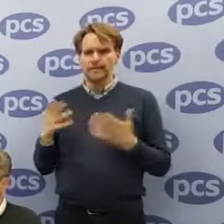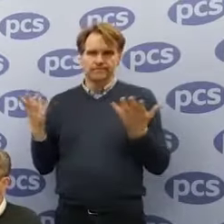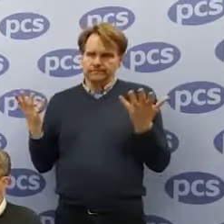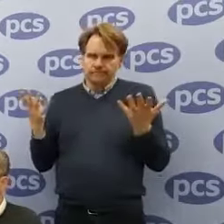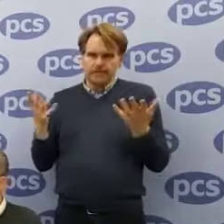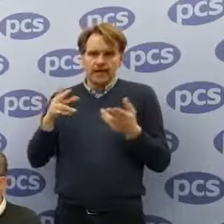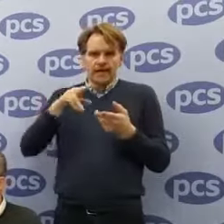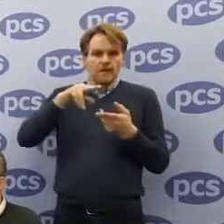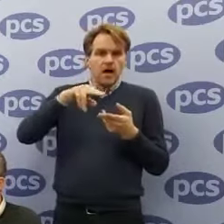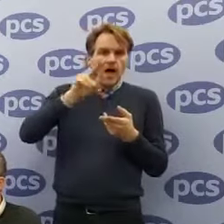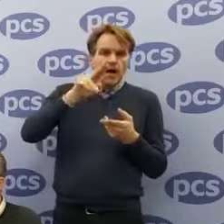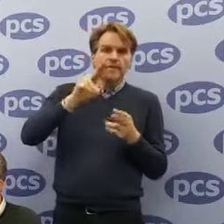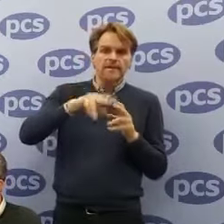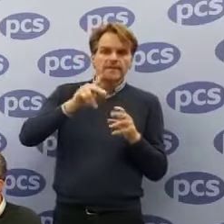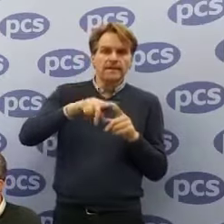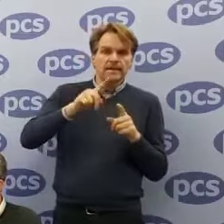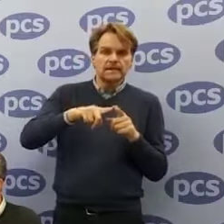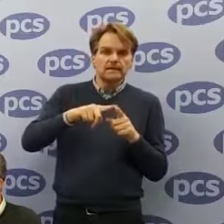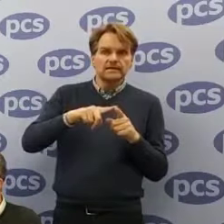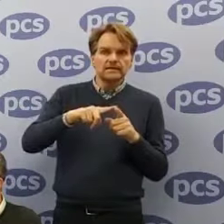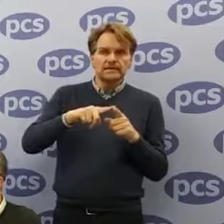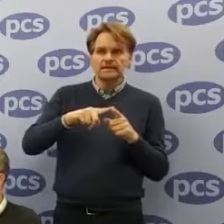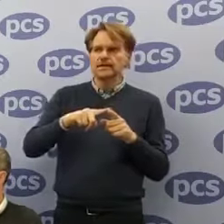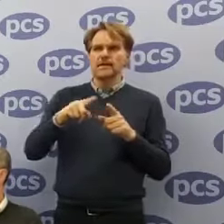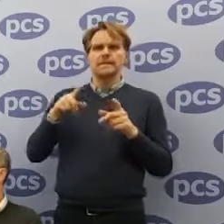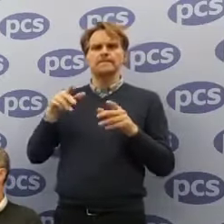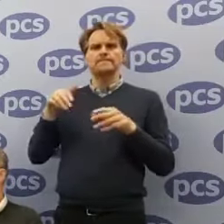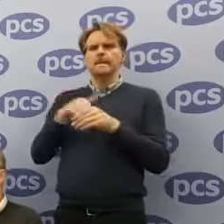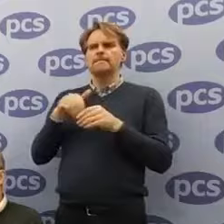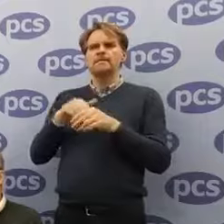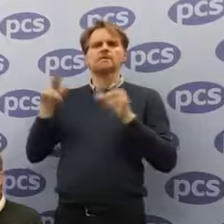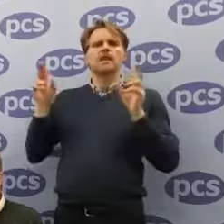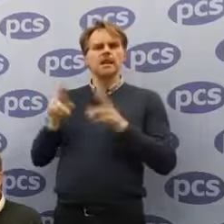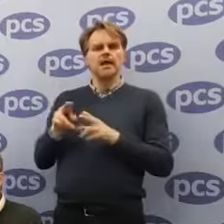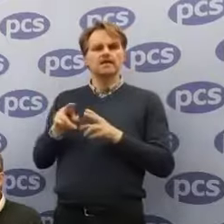you lowered them perhaps more people would sign, so related questions about